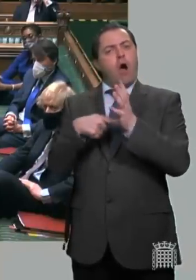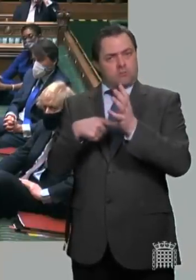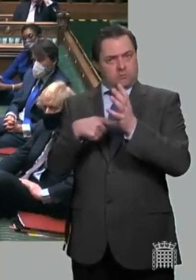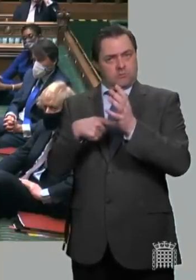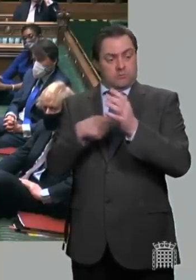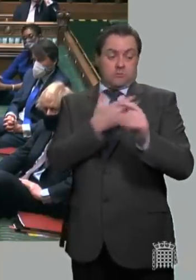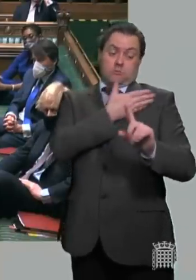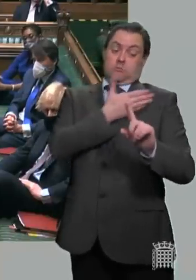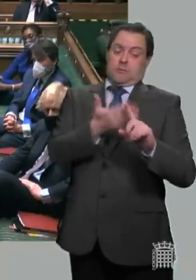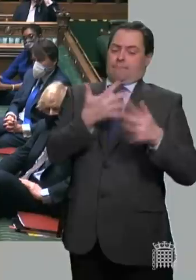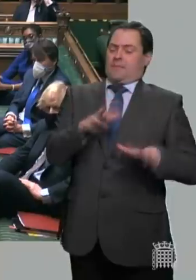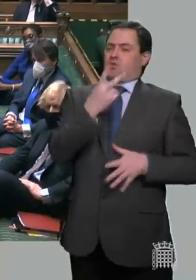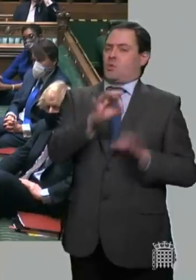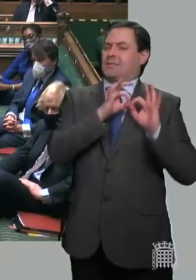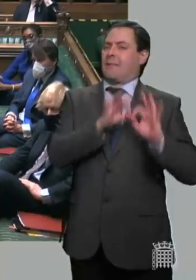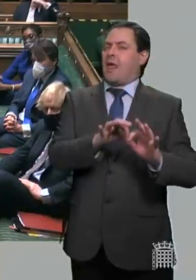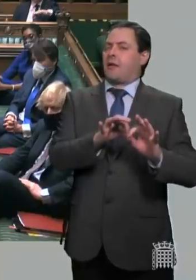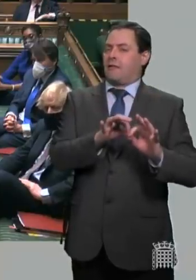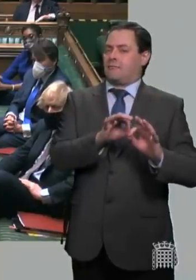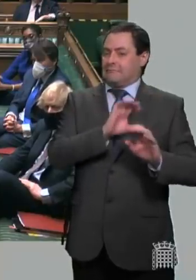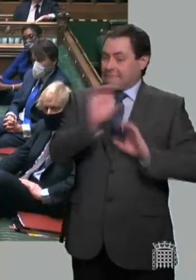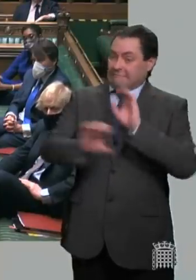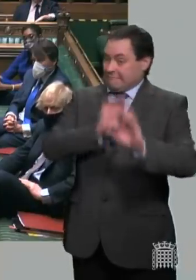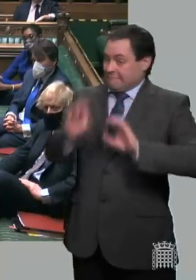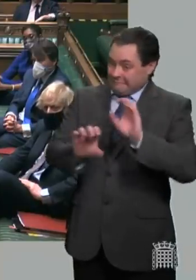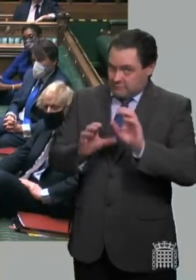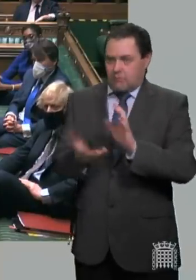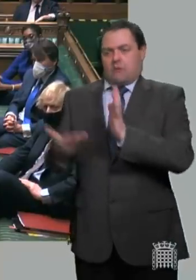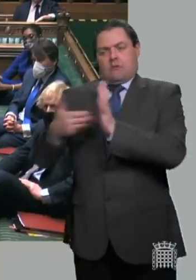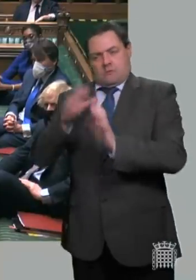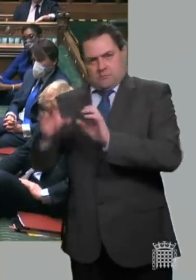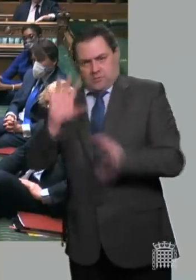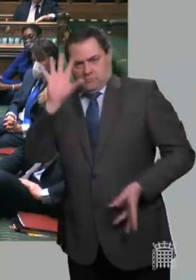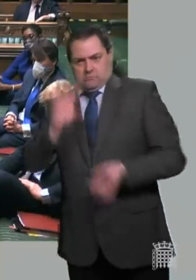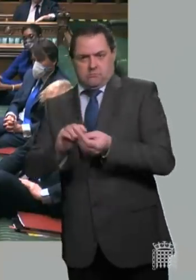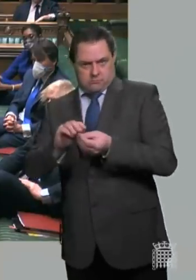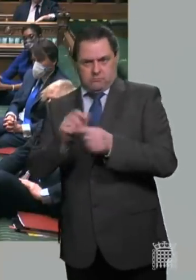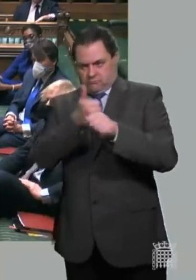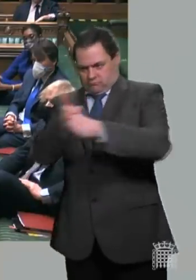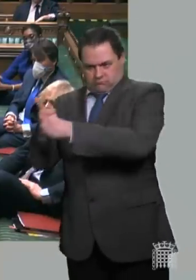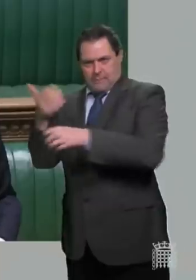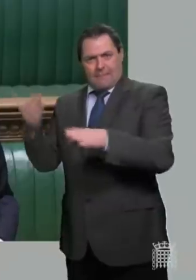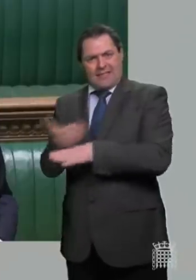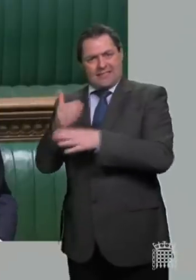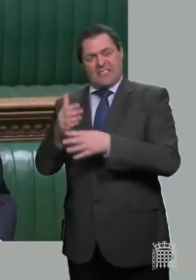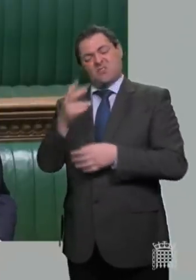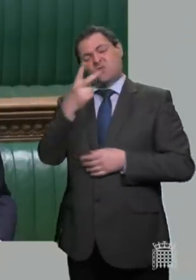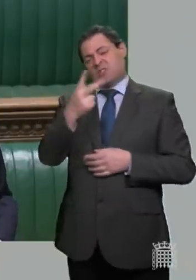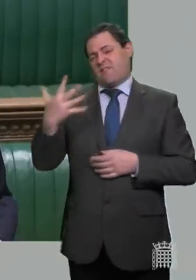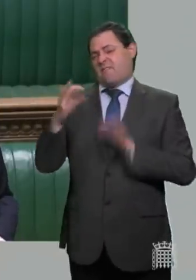billion we have already provided, taking our total direct cash support to business to £25 billion.